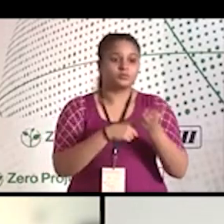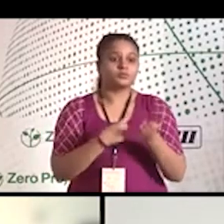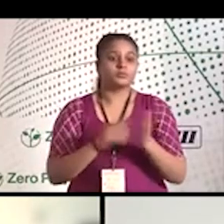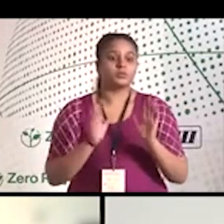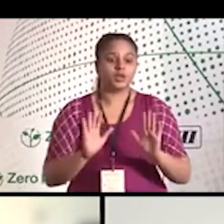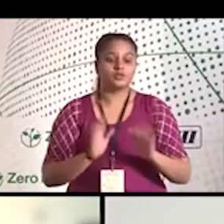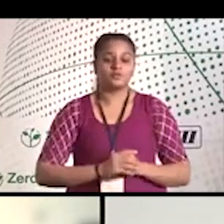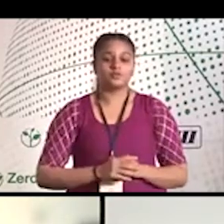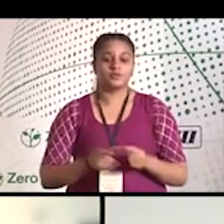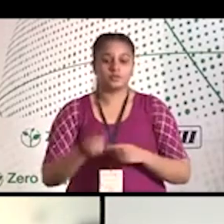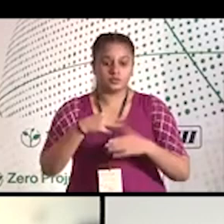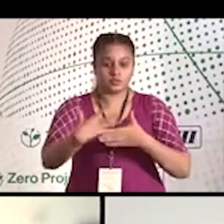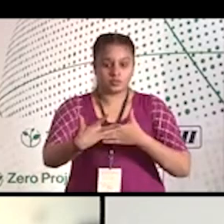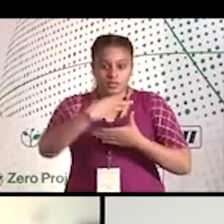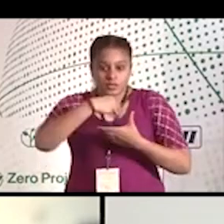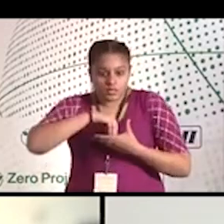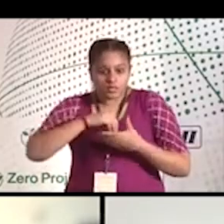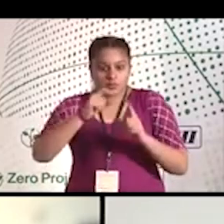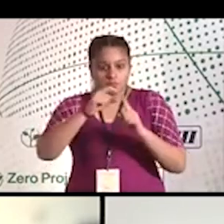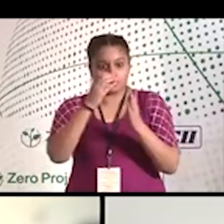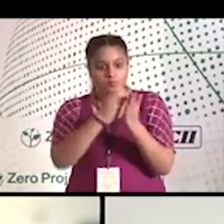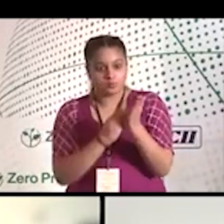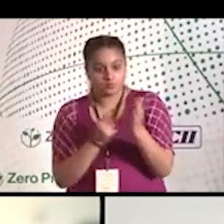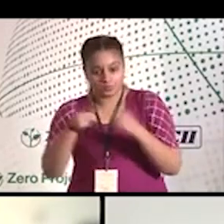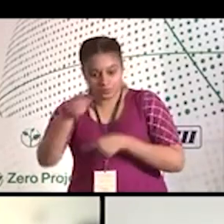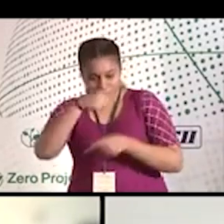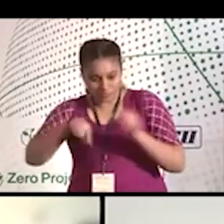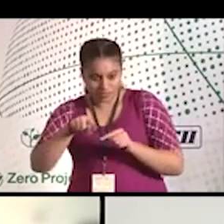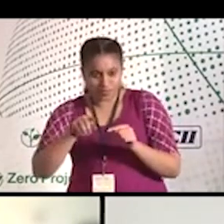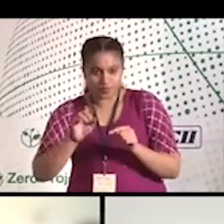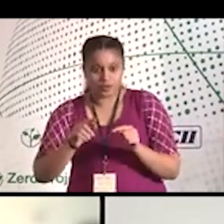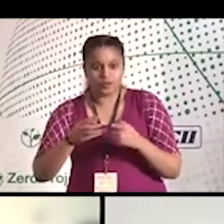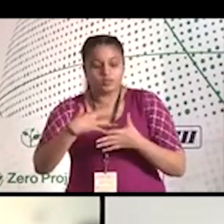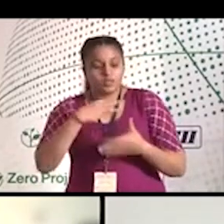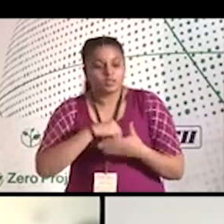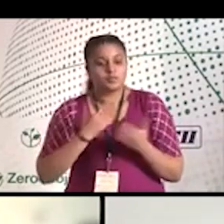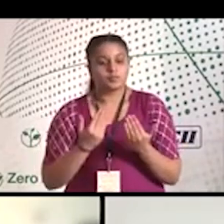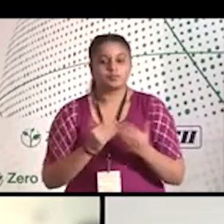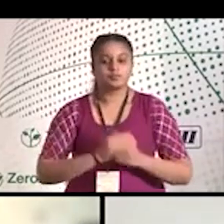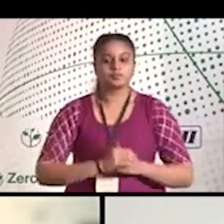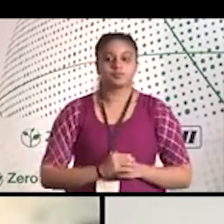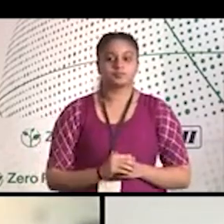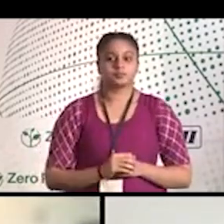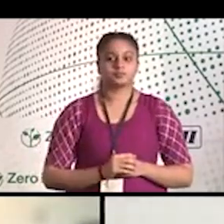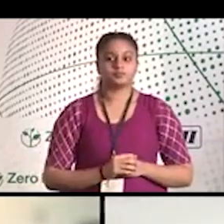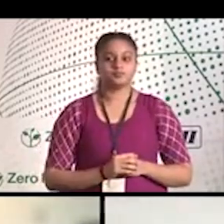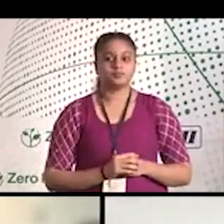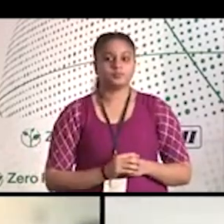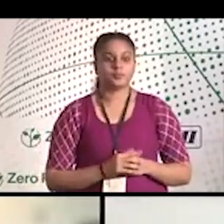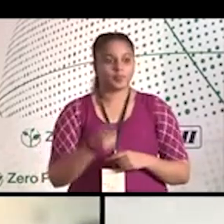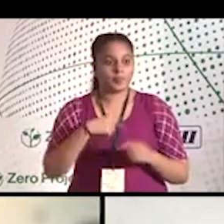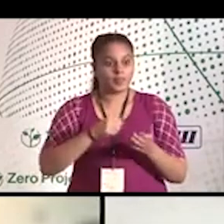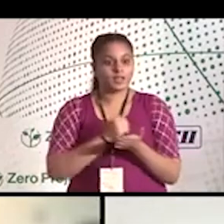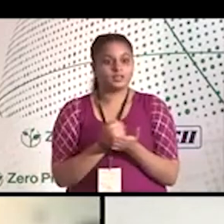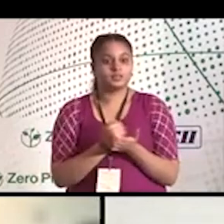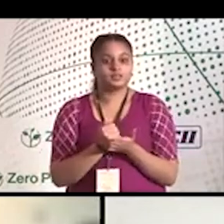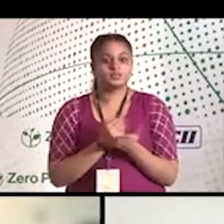adapting the program to the candidates in a given class. We're not trying to be generic and do the same thing for everybody.